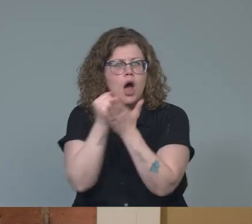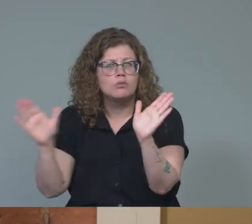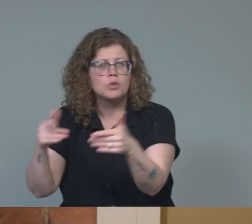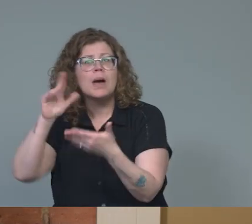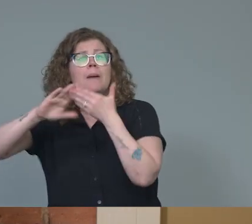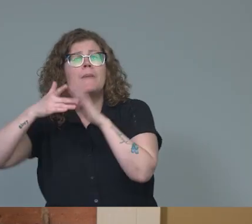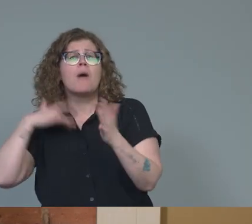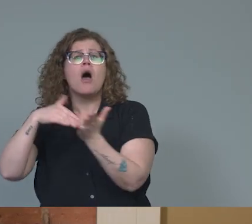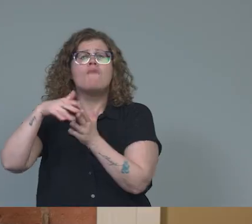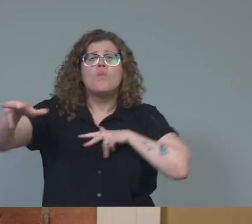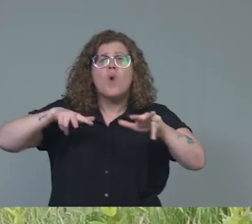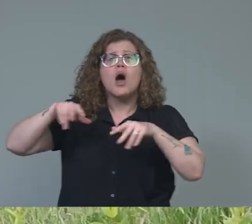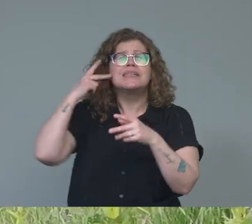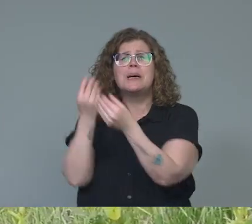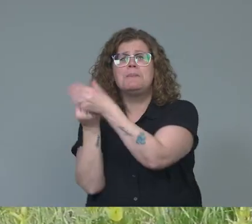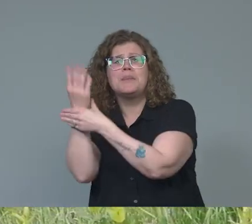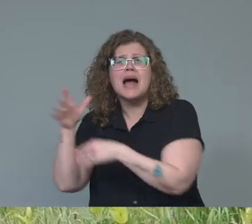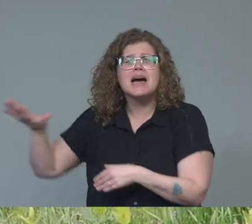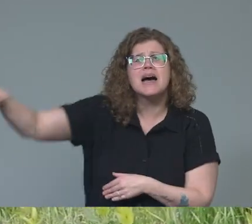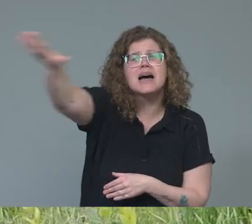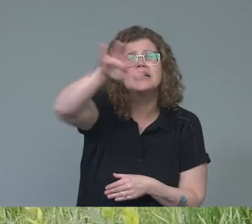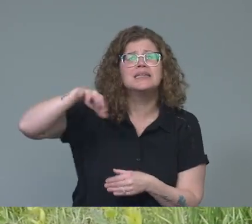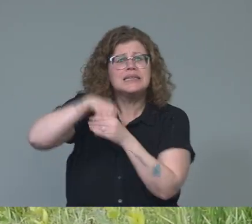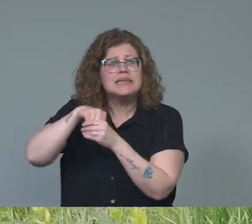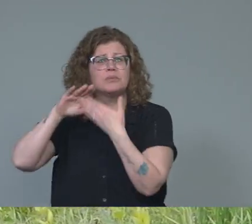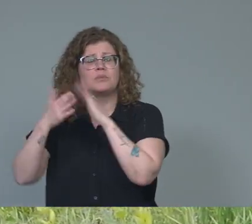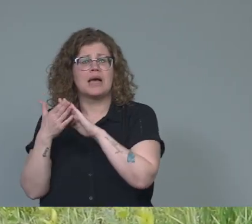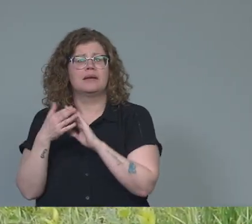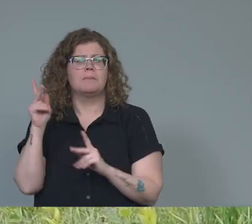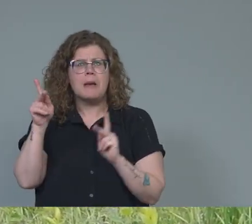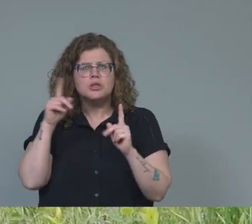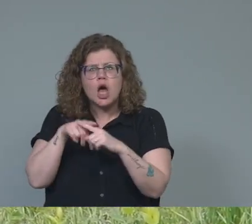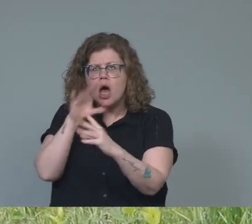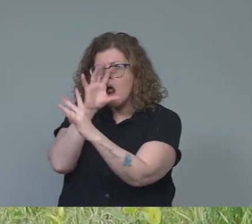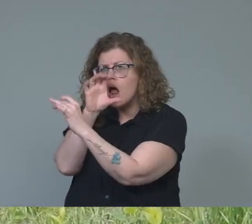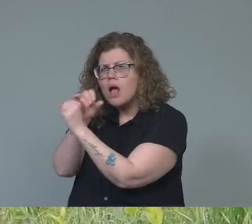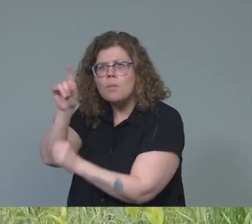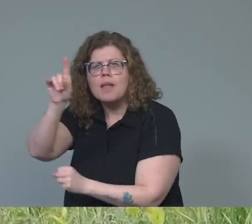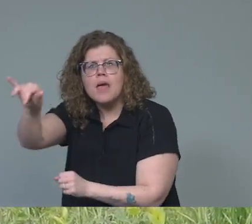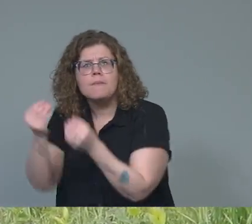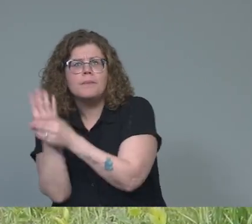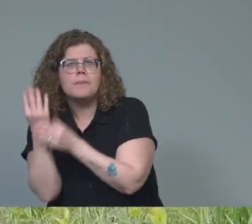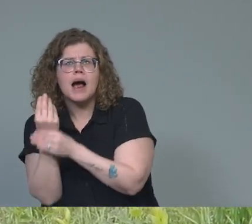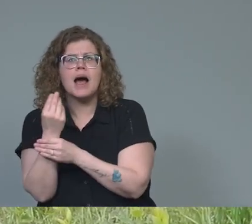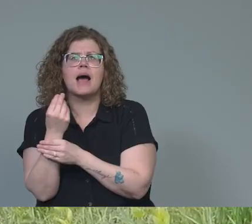by Blank Page Studio and they did community walks where they looked at the plants that lived within the community and,